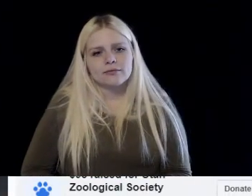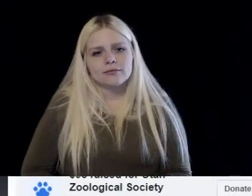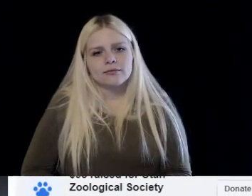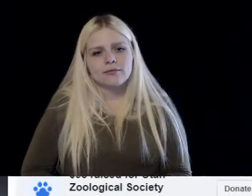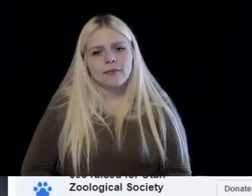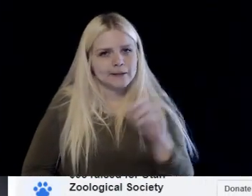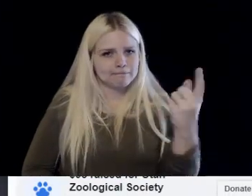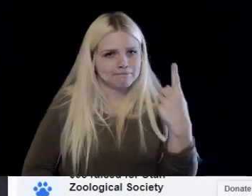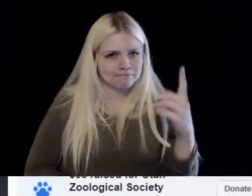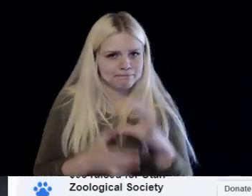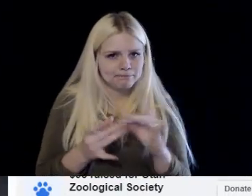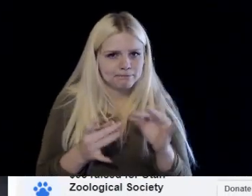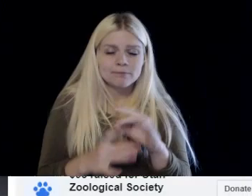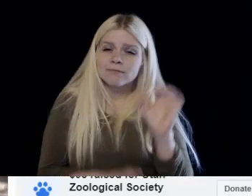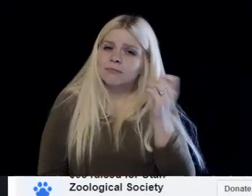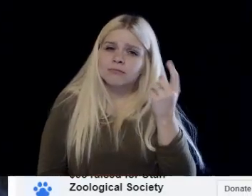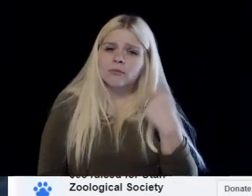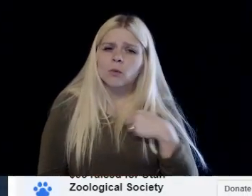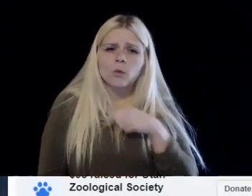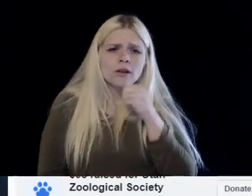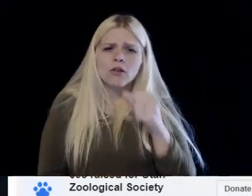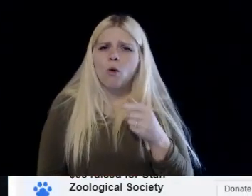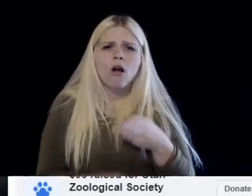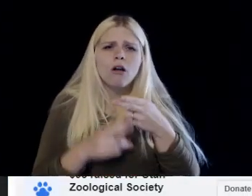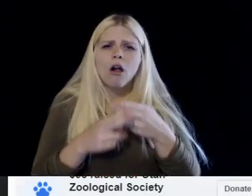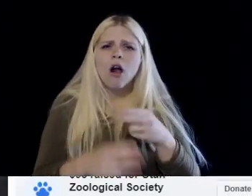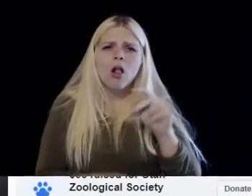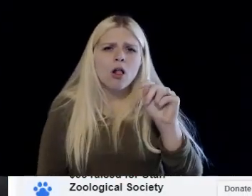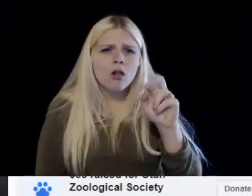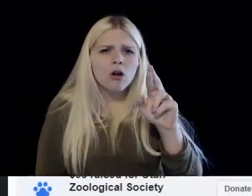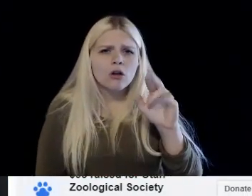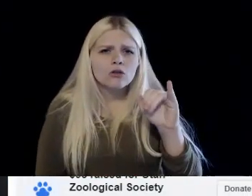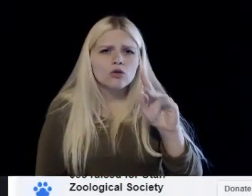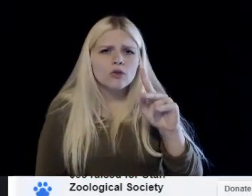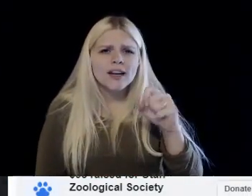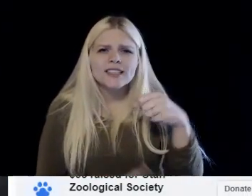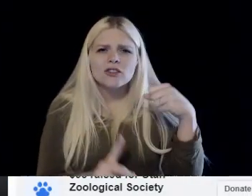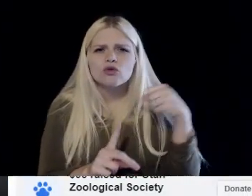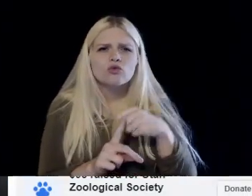don't call them tricks here, because we don't ask them to do that for fun- even